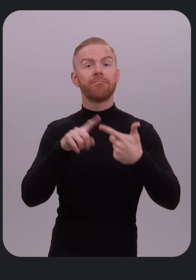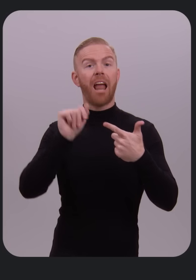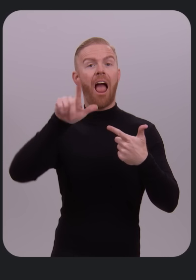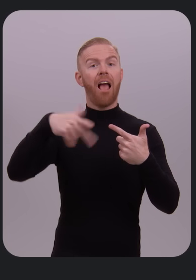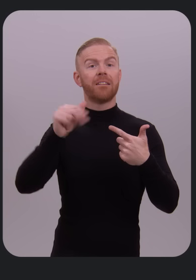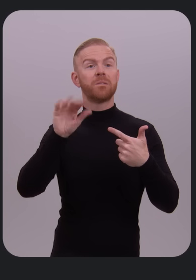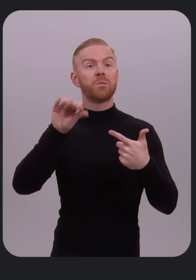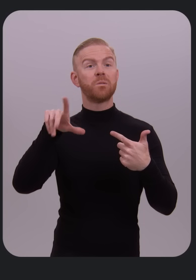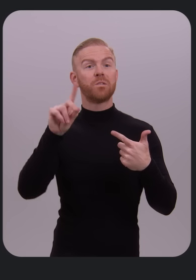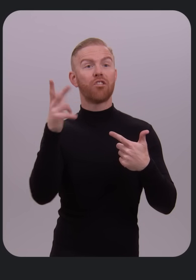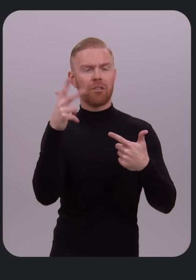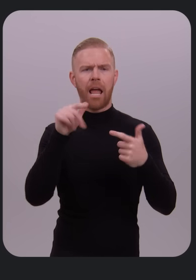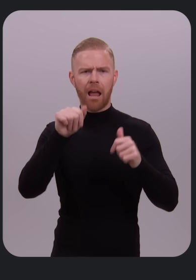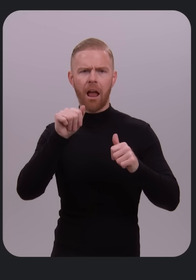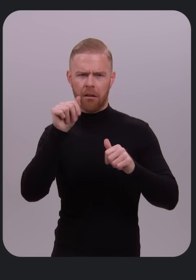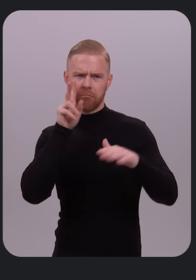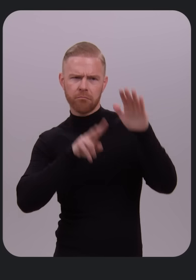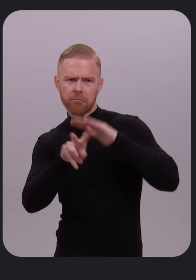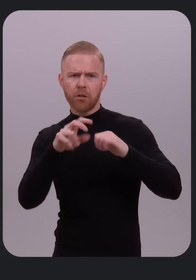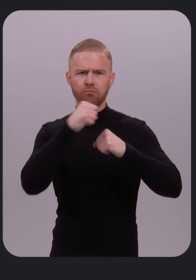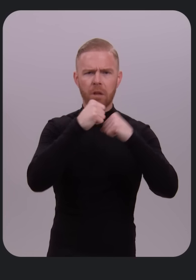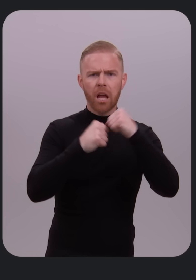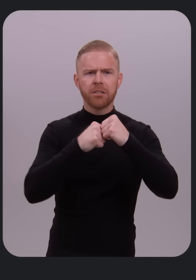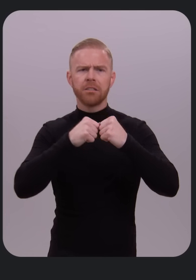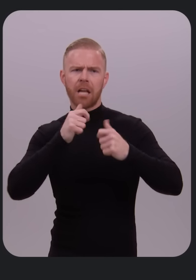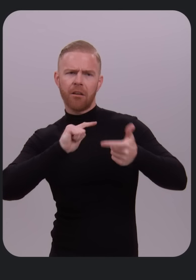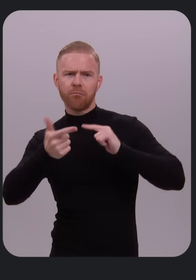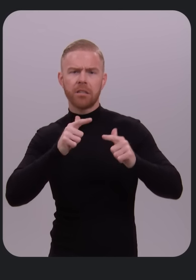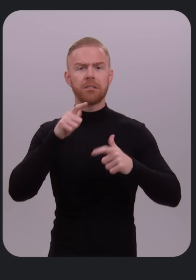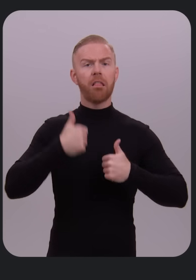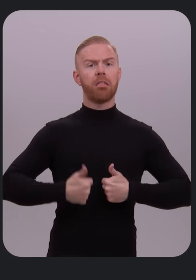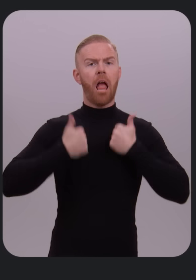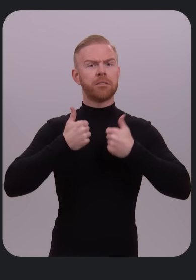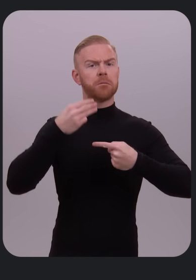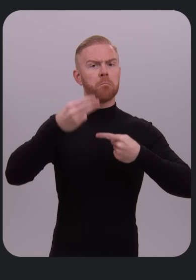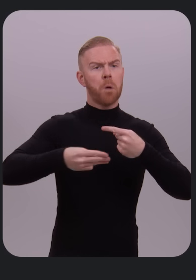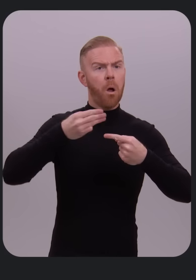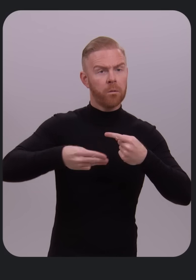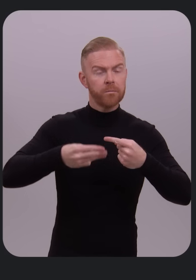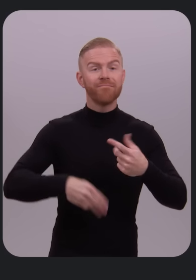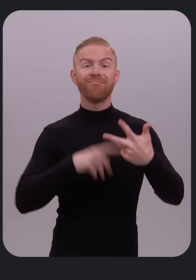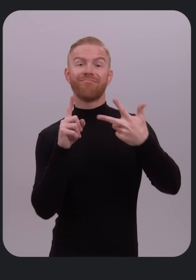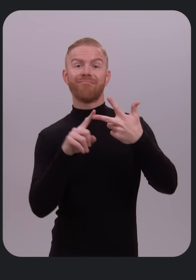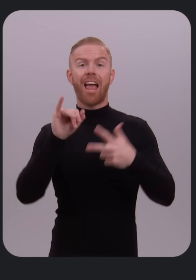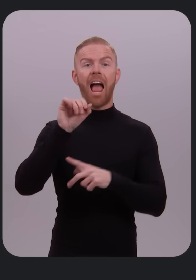can predict the structure and interactions of all of life's molecules, and Isomorphic Labs, which